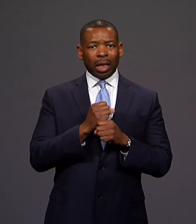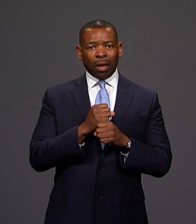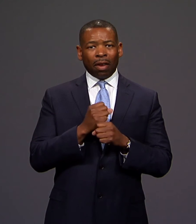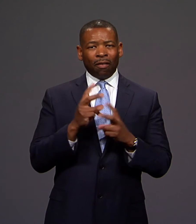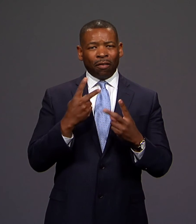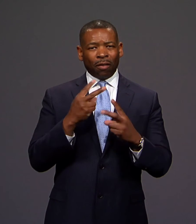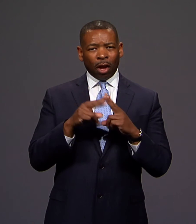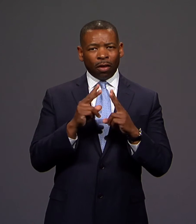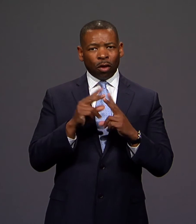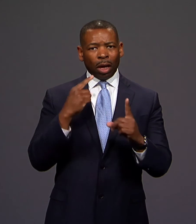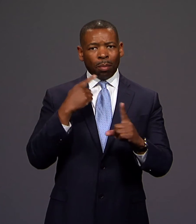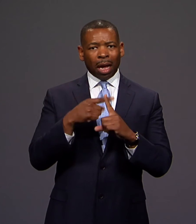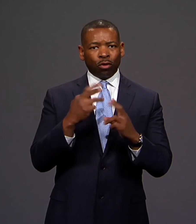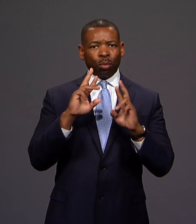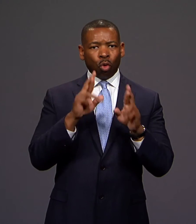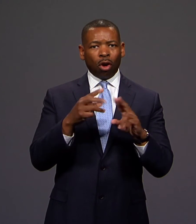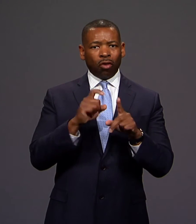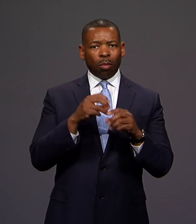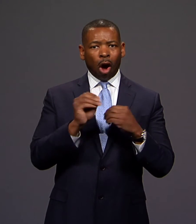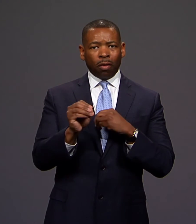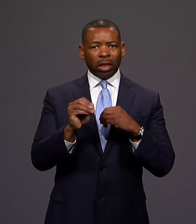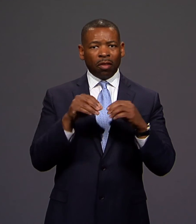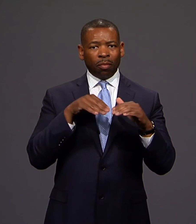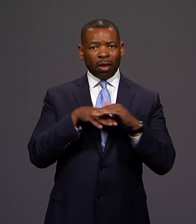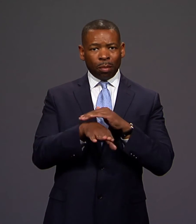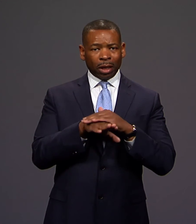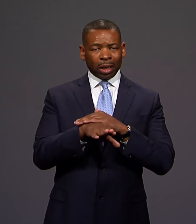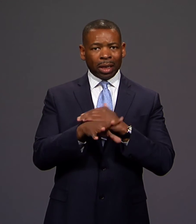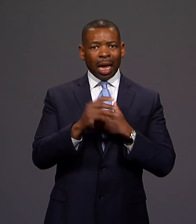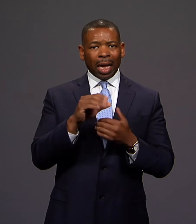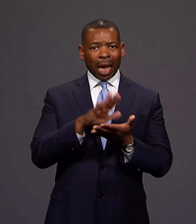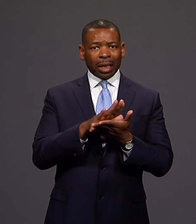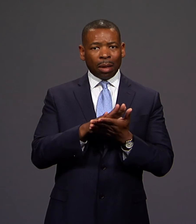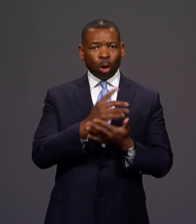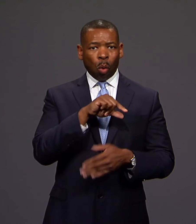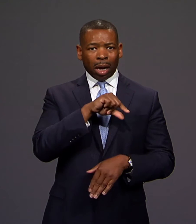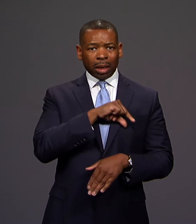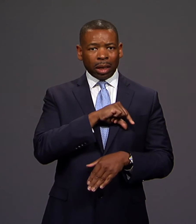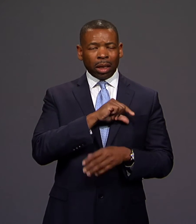The trustees received a very positive report from the Offices of Admissions and Academic